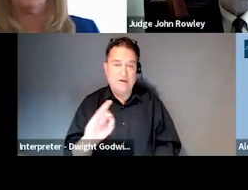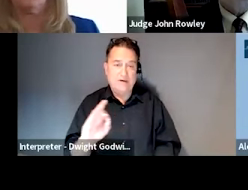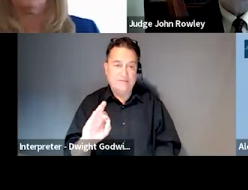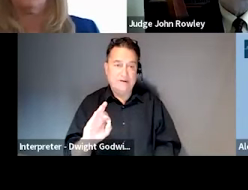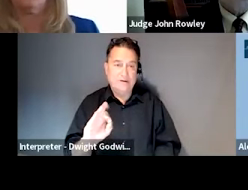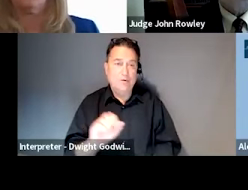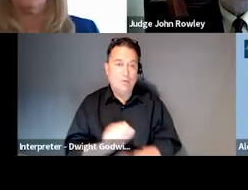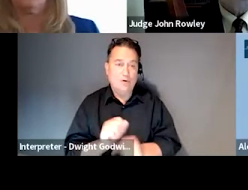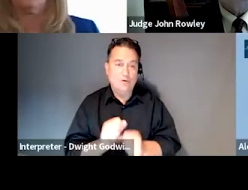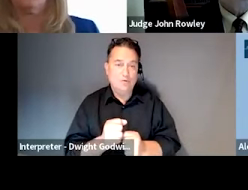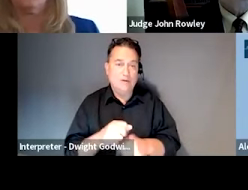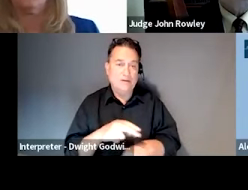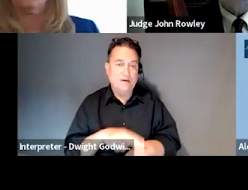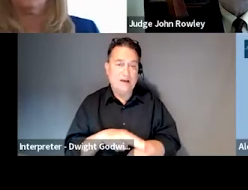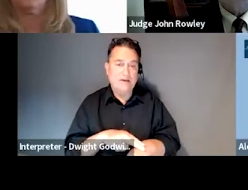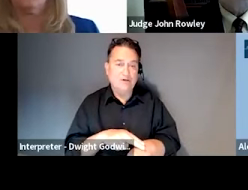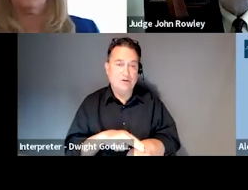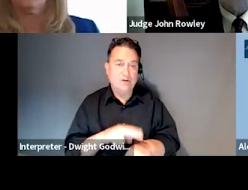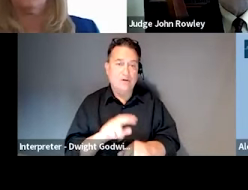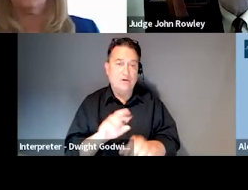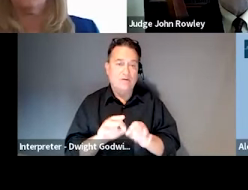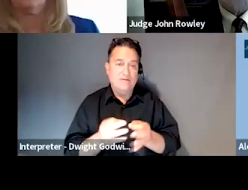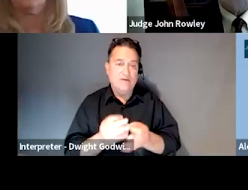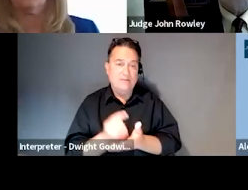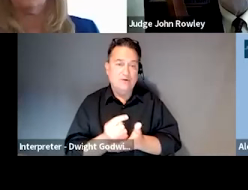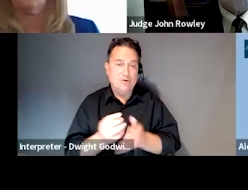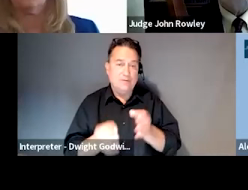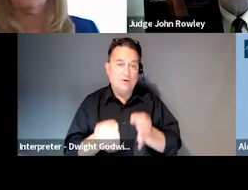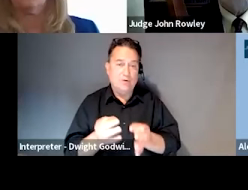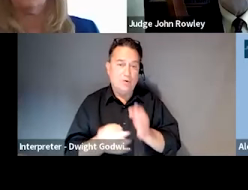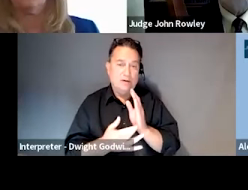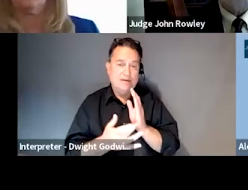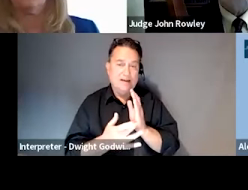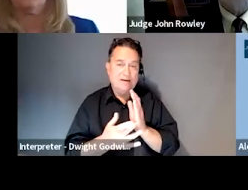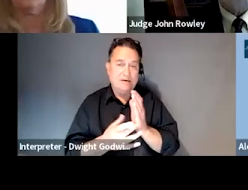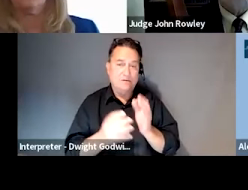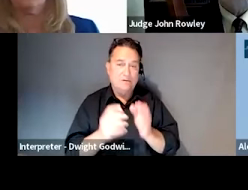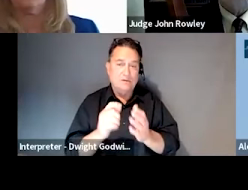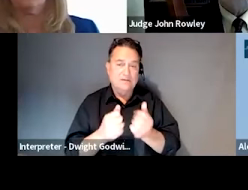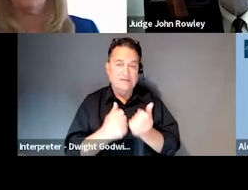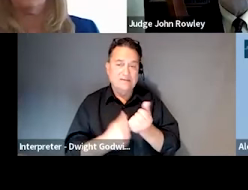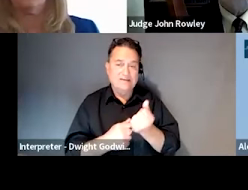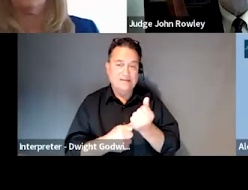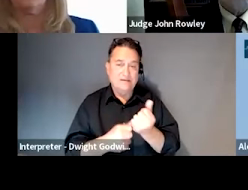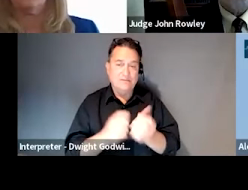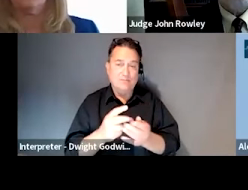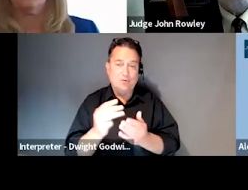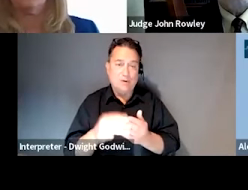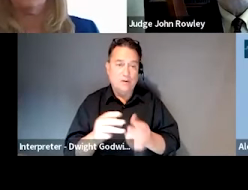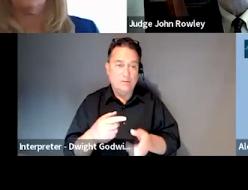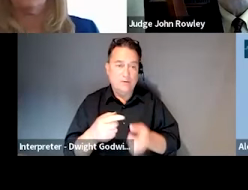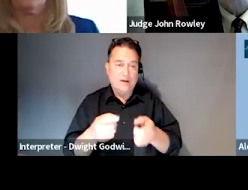and works with the National Family Treatment Court Training and Technical Assistance Program. She provides training and technical assistance